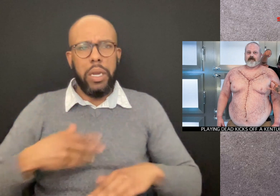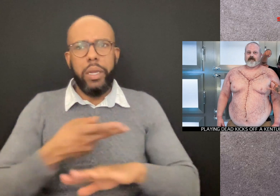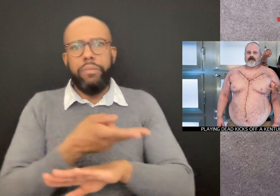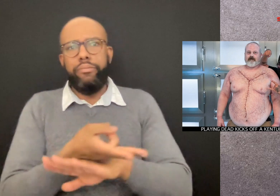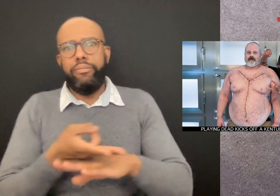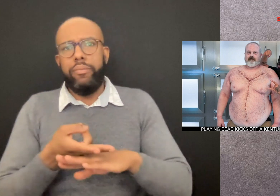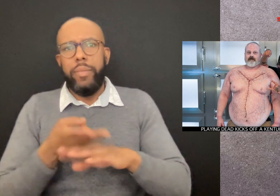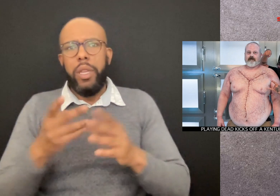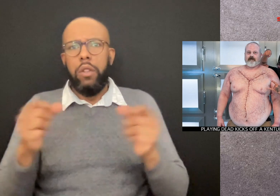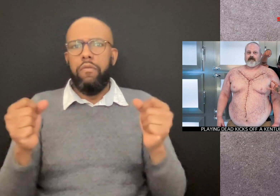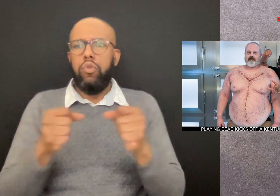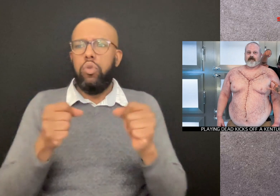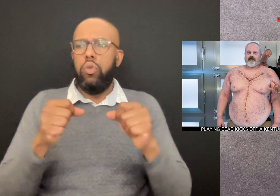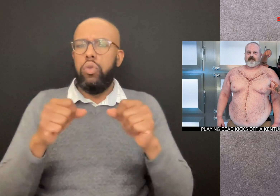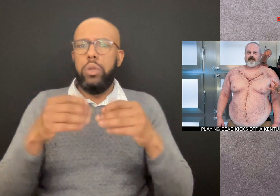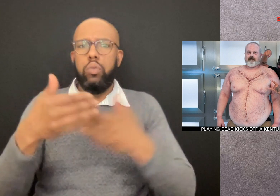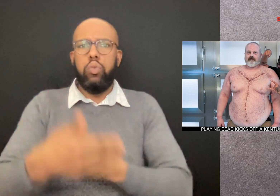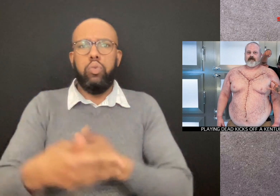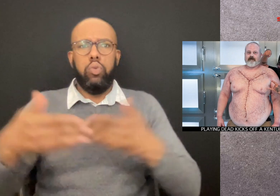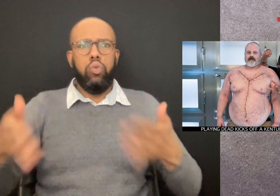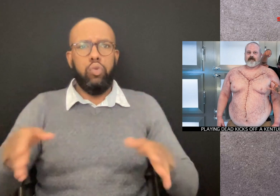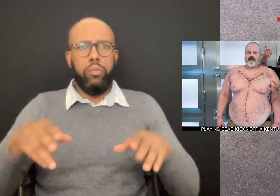lying in a body bag in a morgue.